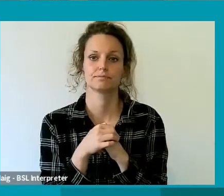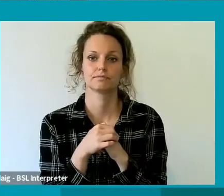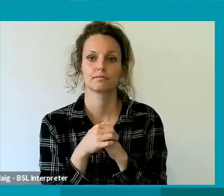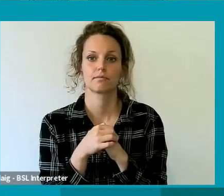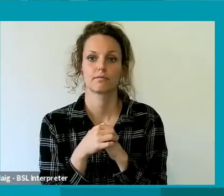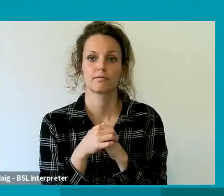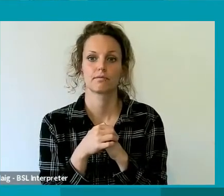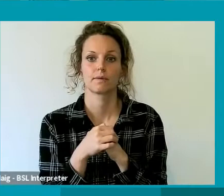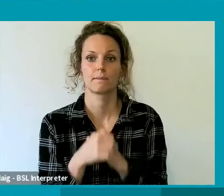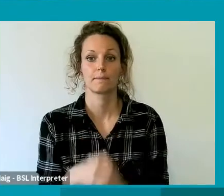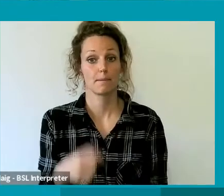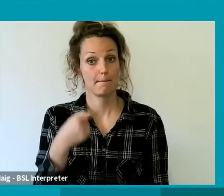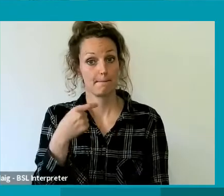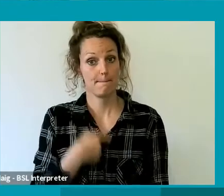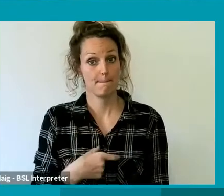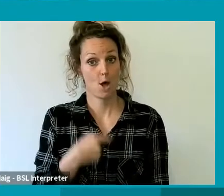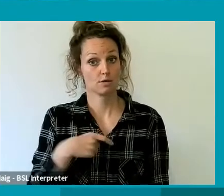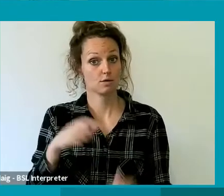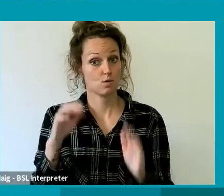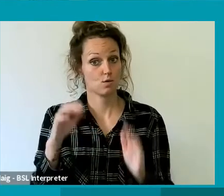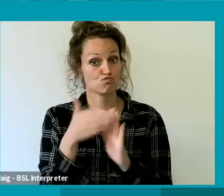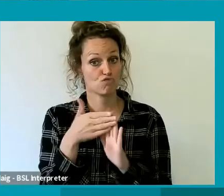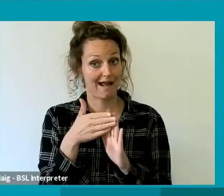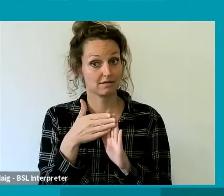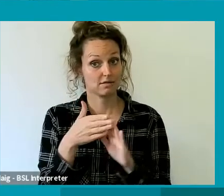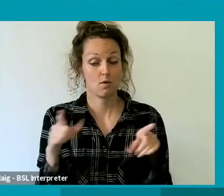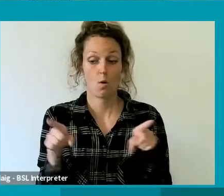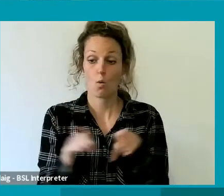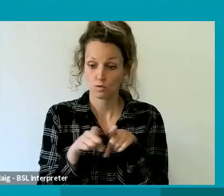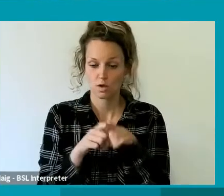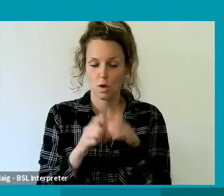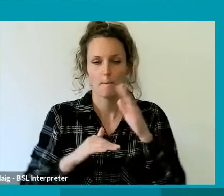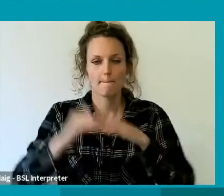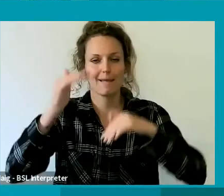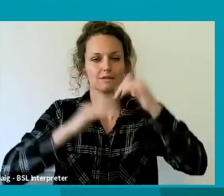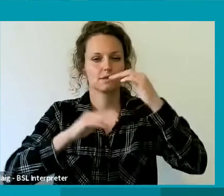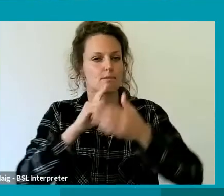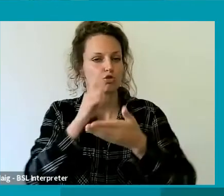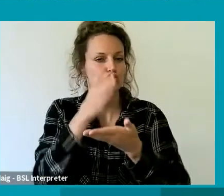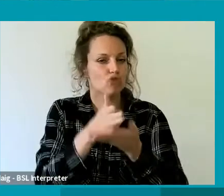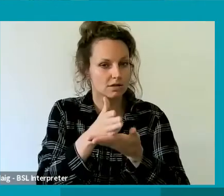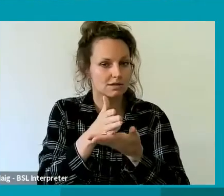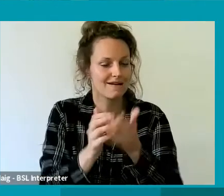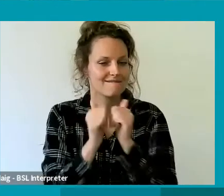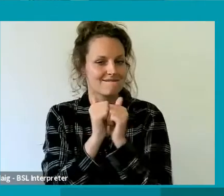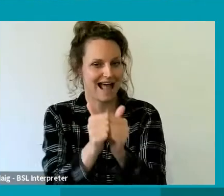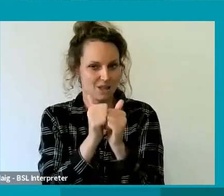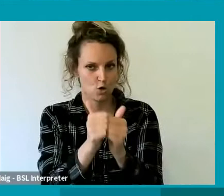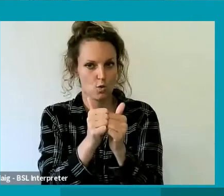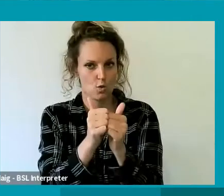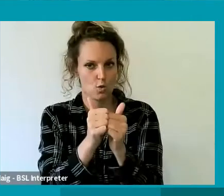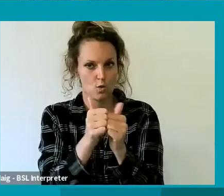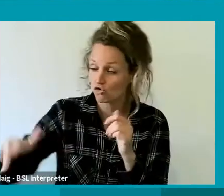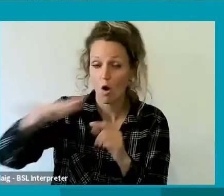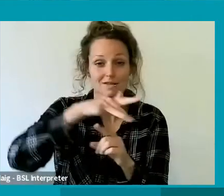build trust and value across the community. In the business world, and as a result,